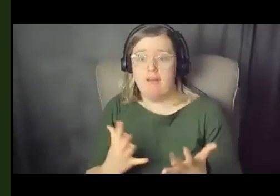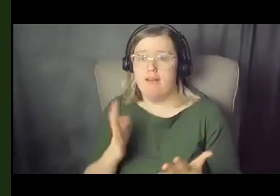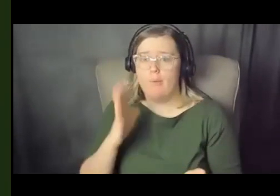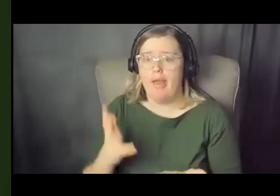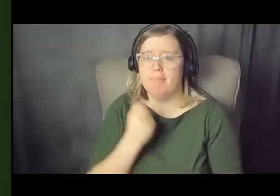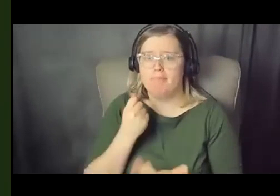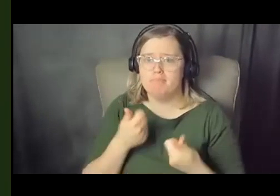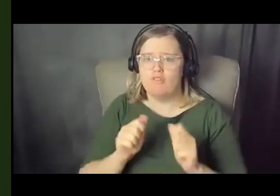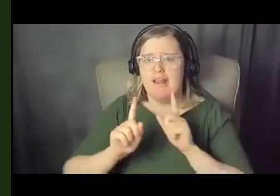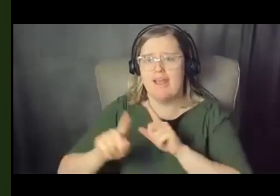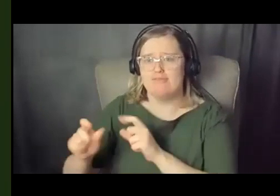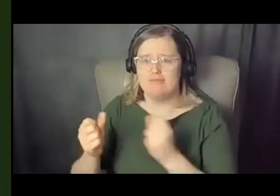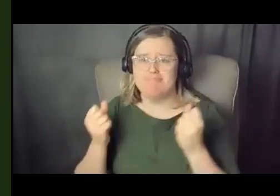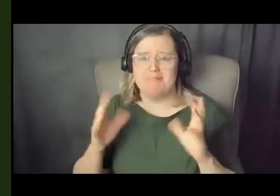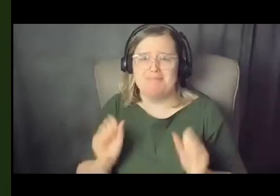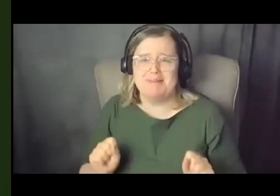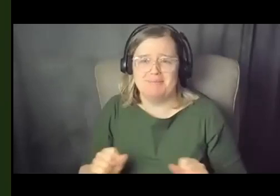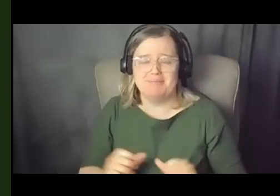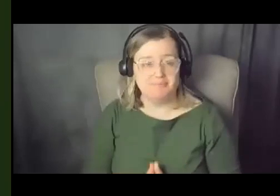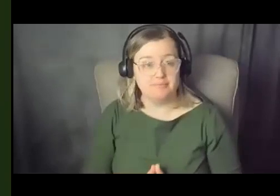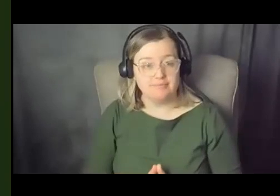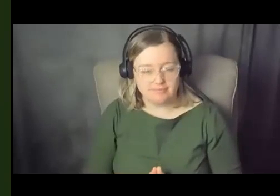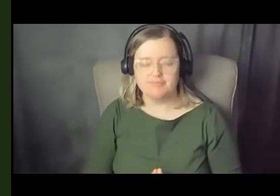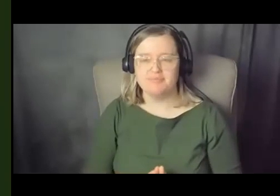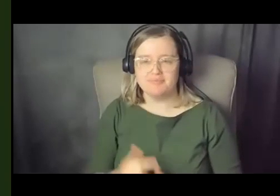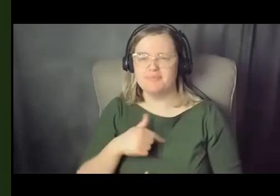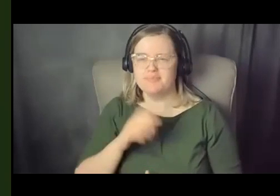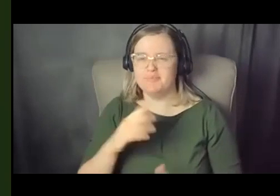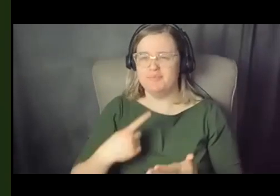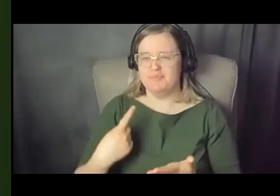So I will pick up and talk about trailhead restoration.